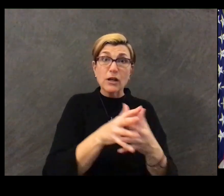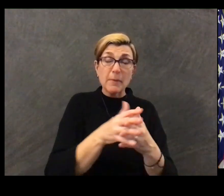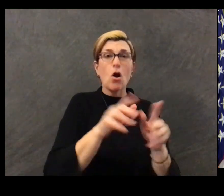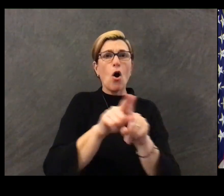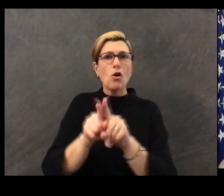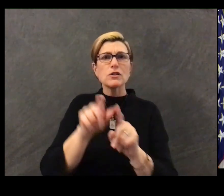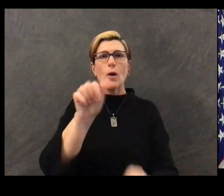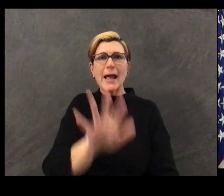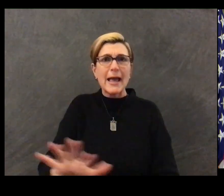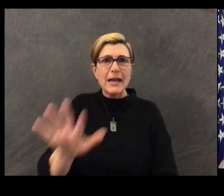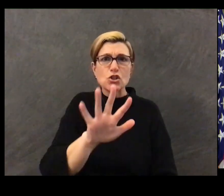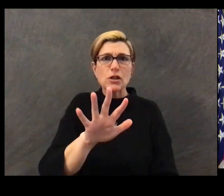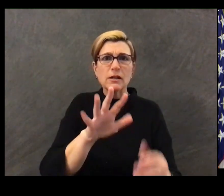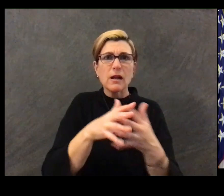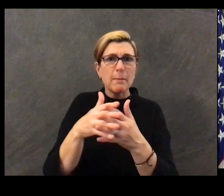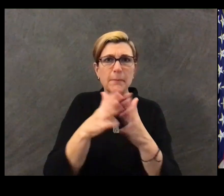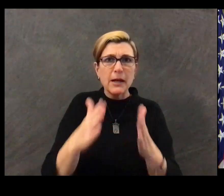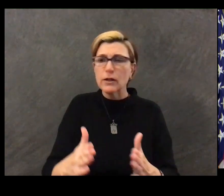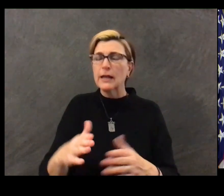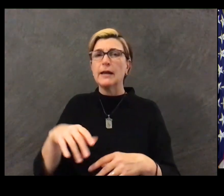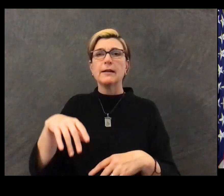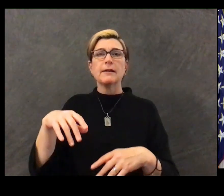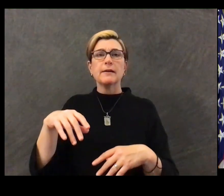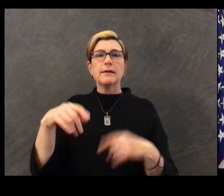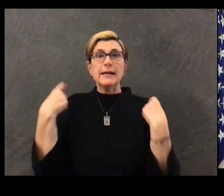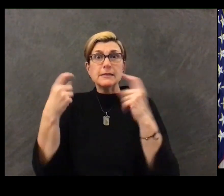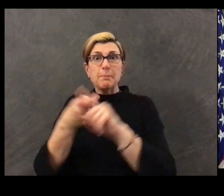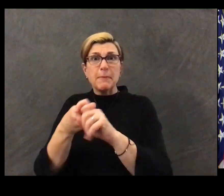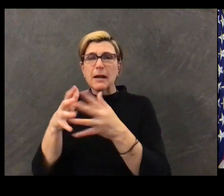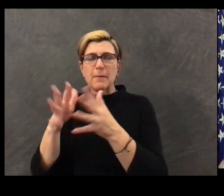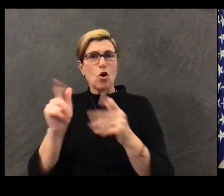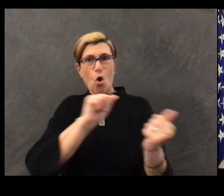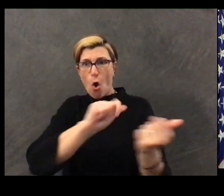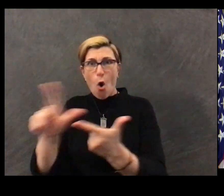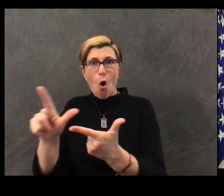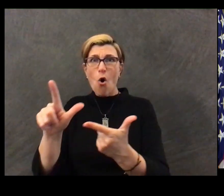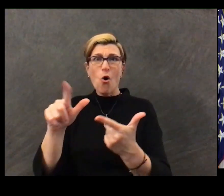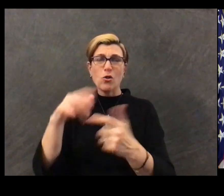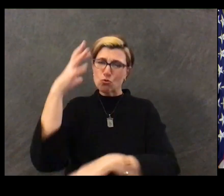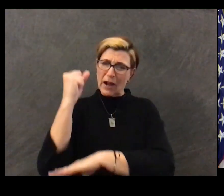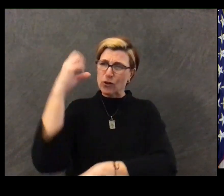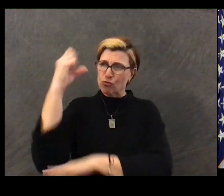American every American we were breaking records at every level with almost 160